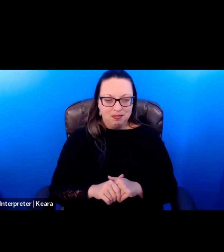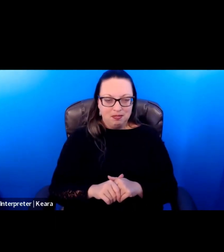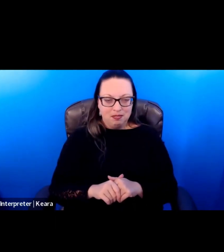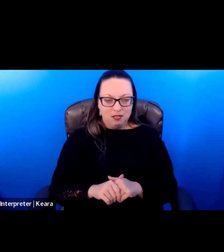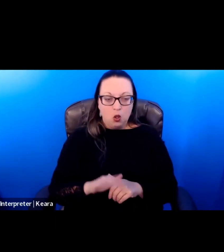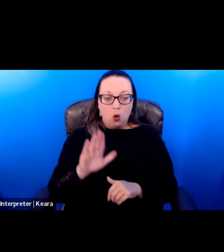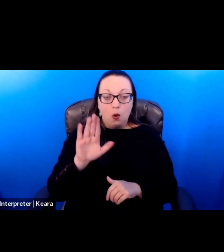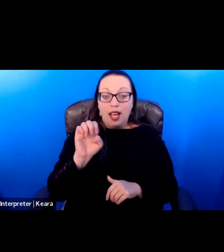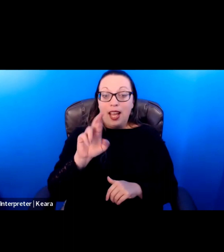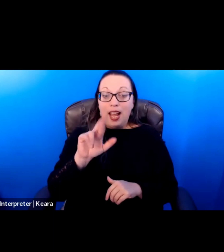Eric, you are on mute.